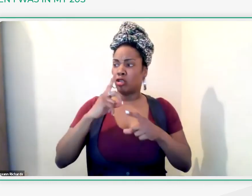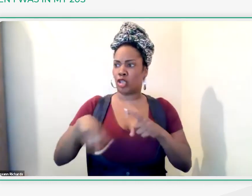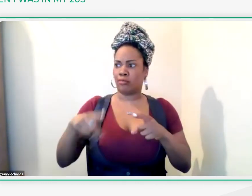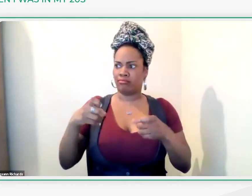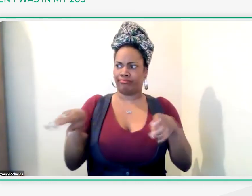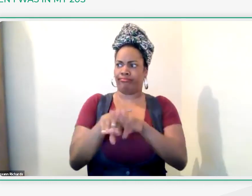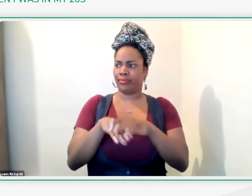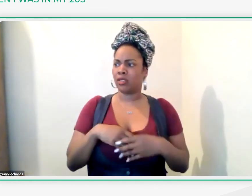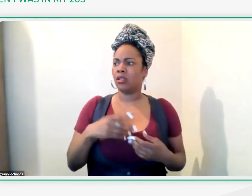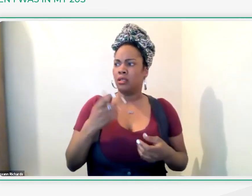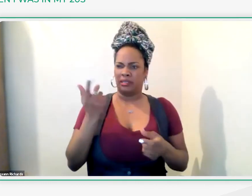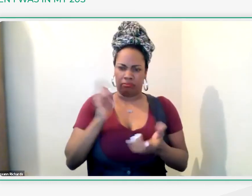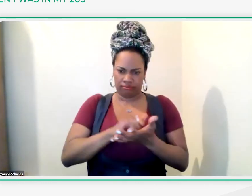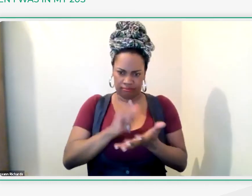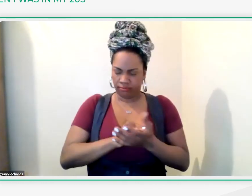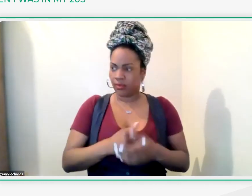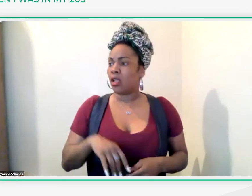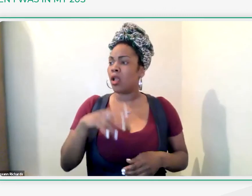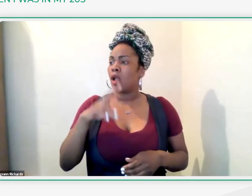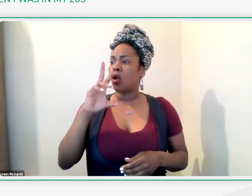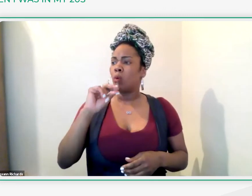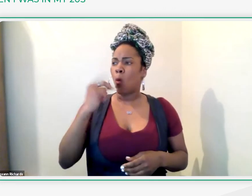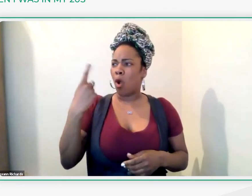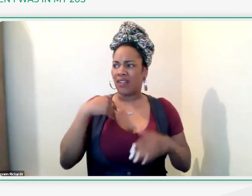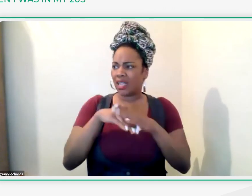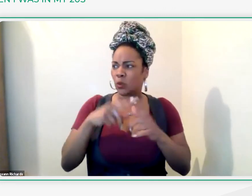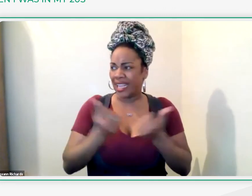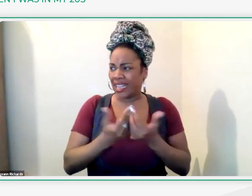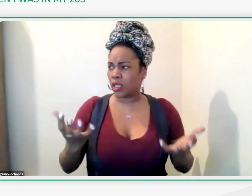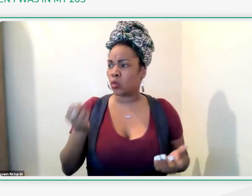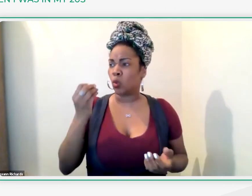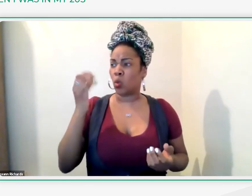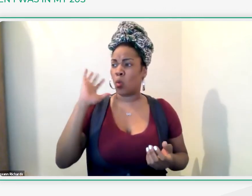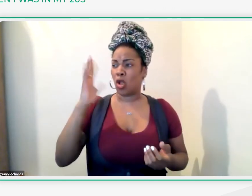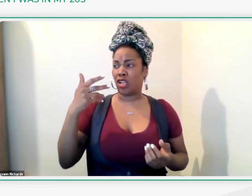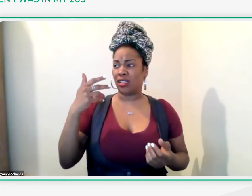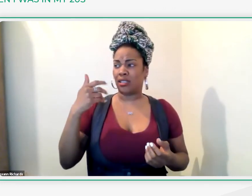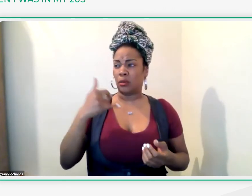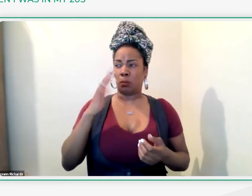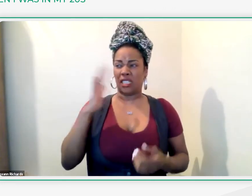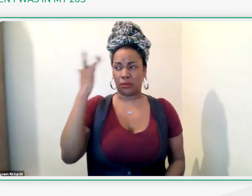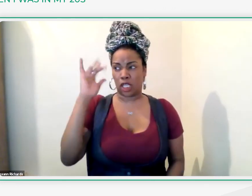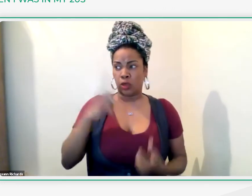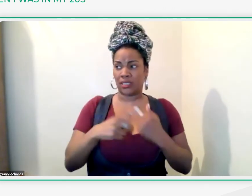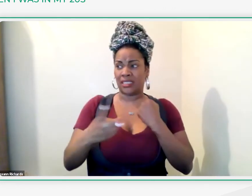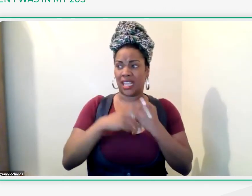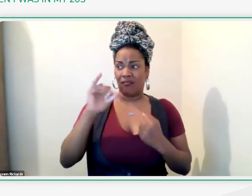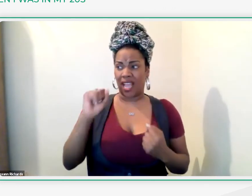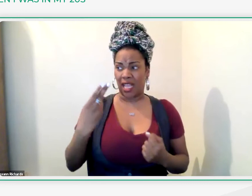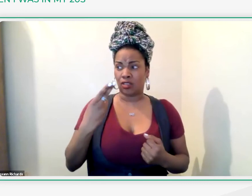Like, the way the world is rolling, the internet and whole banking could shut down, and you won't have access to anything.